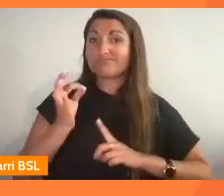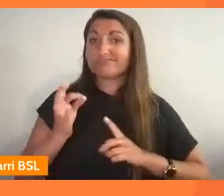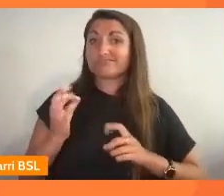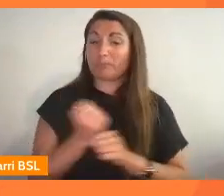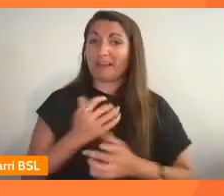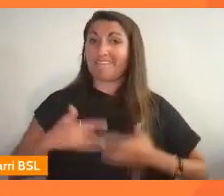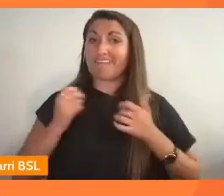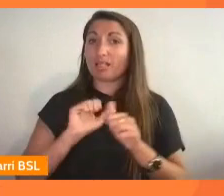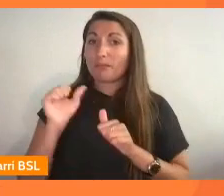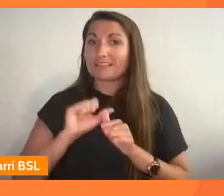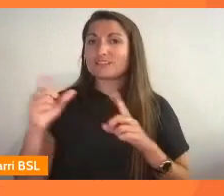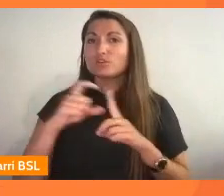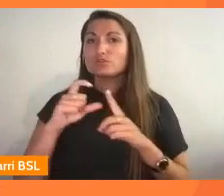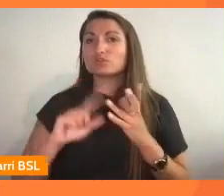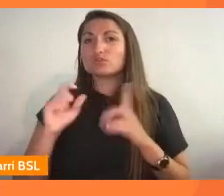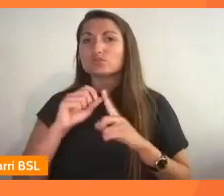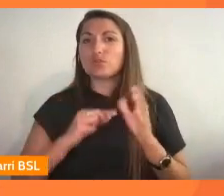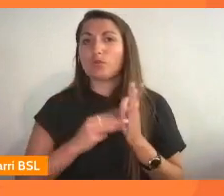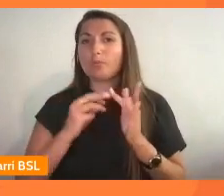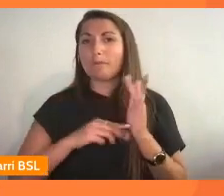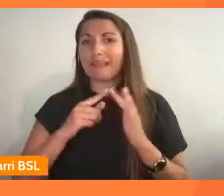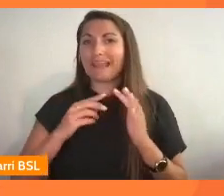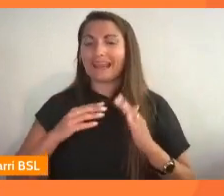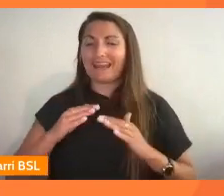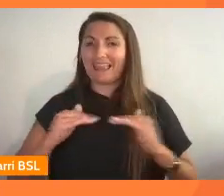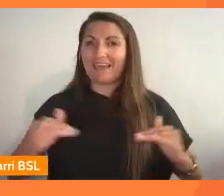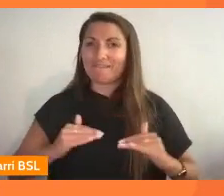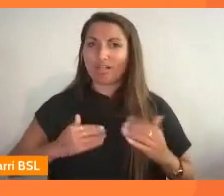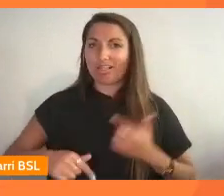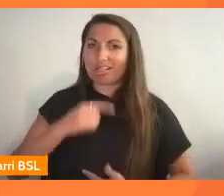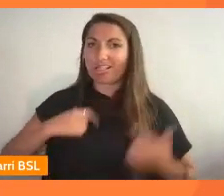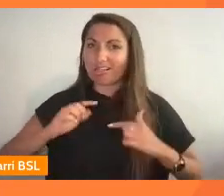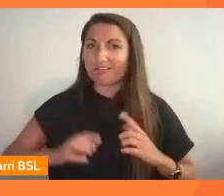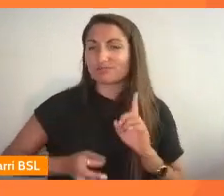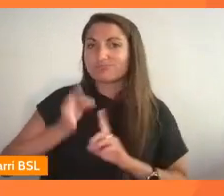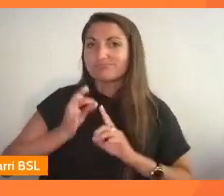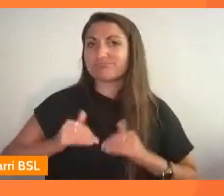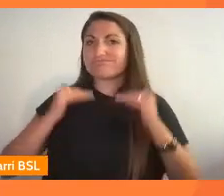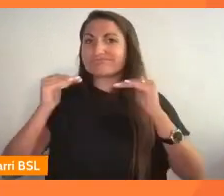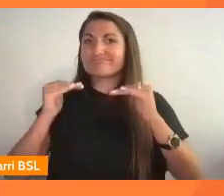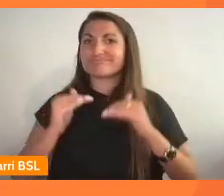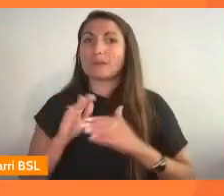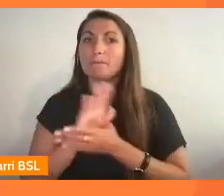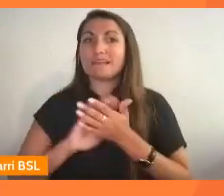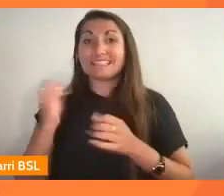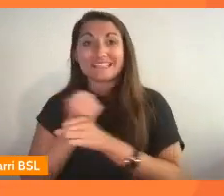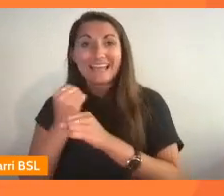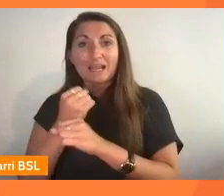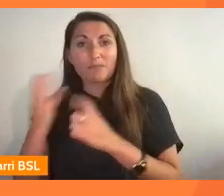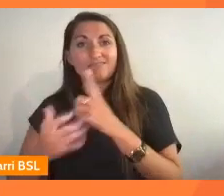your dopamine levels by playing together and gaining rewards. So I came from that world.